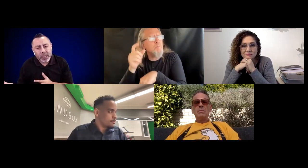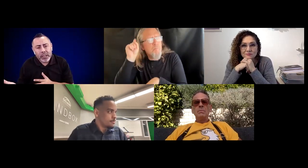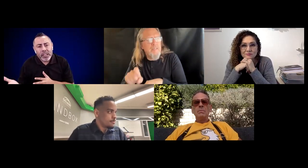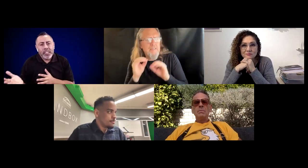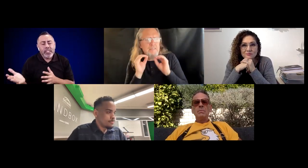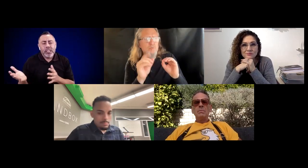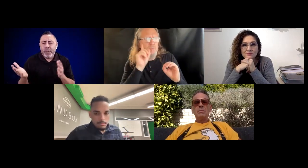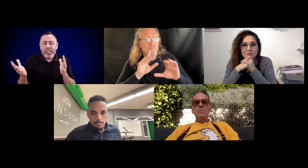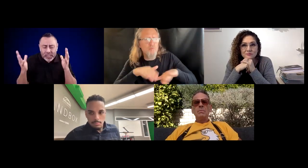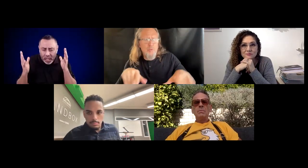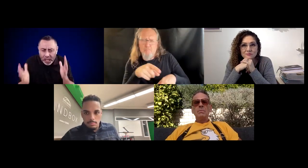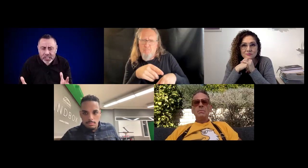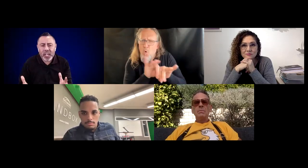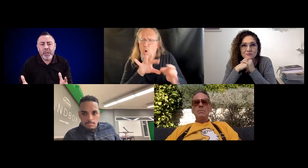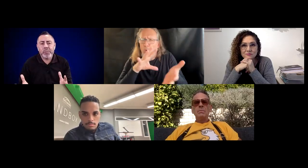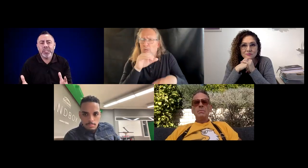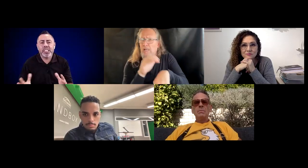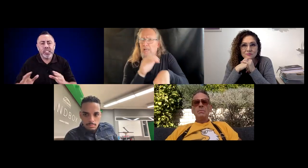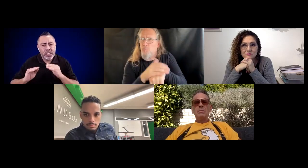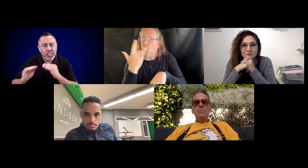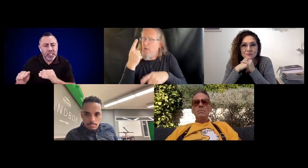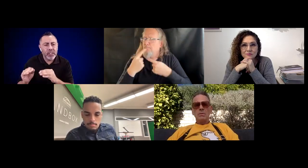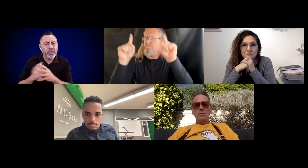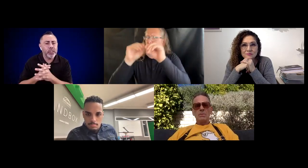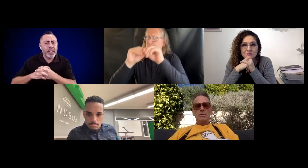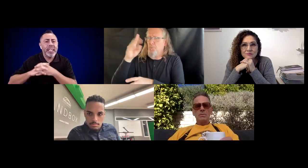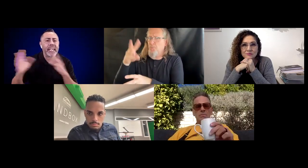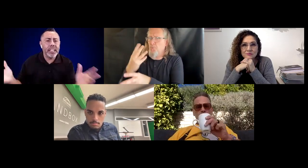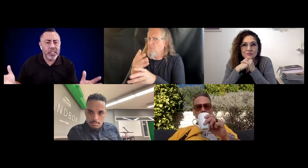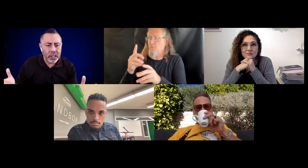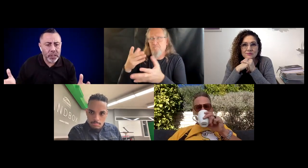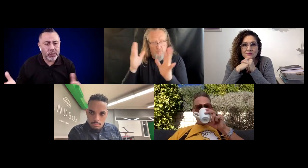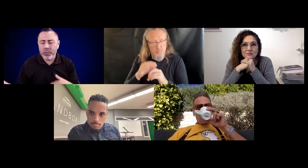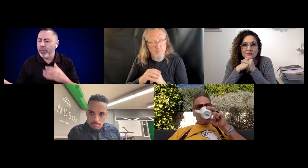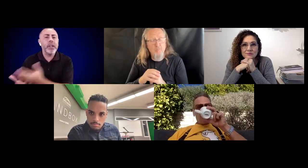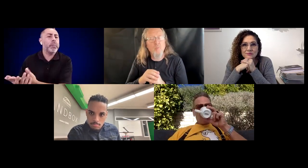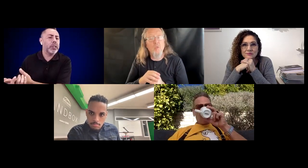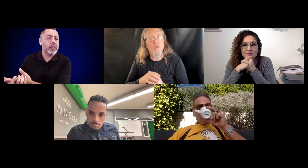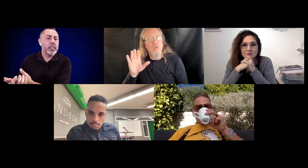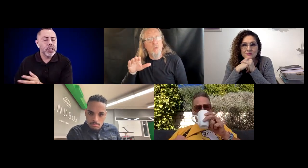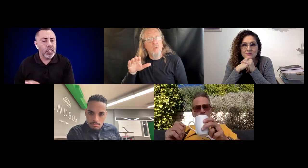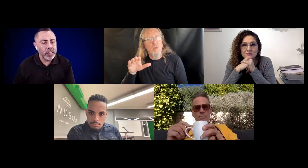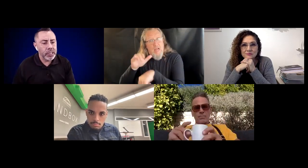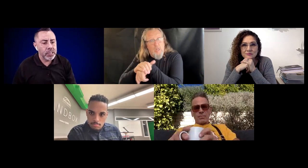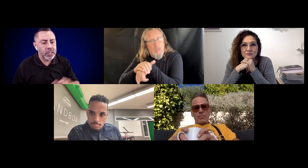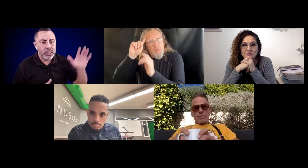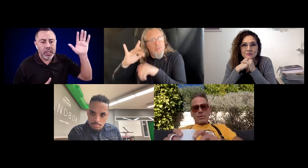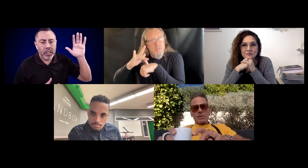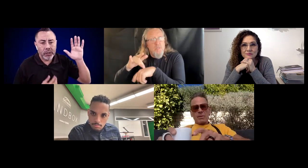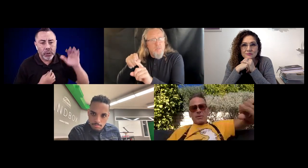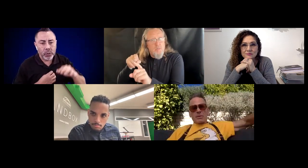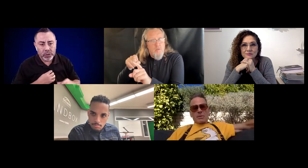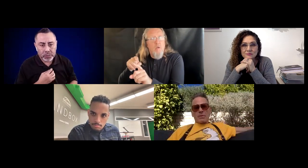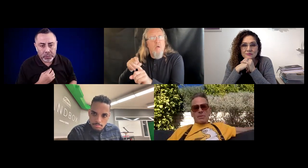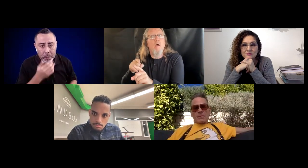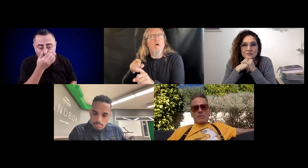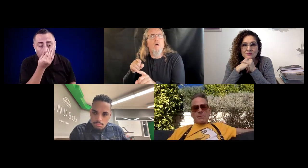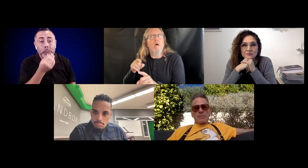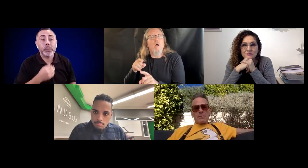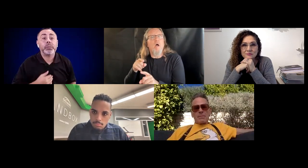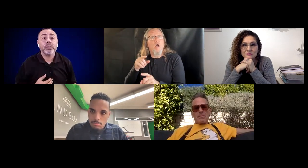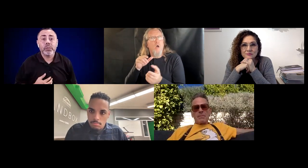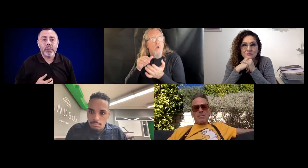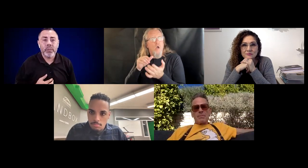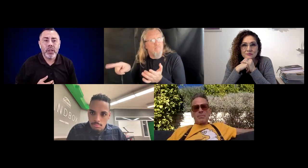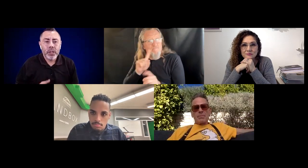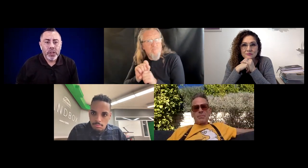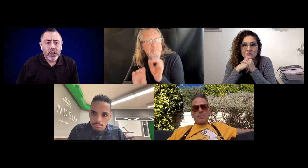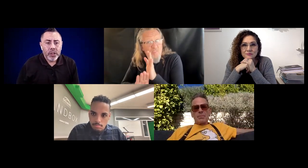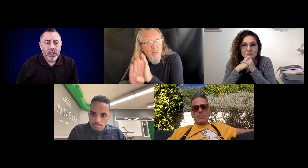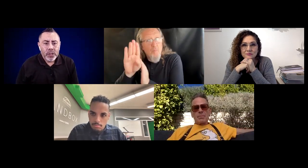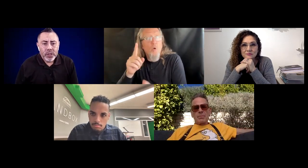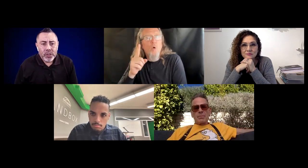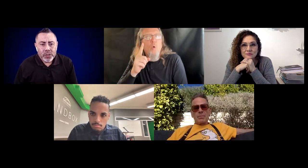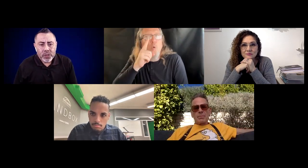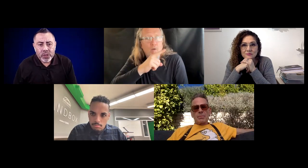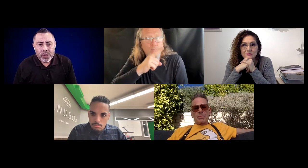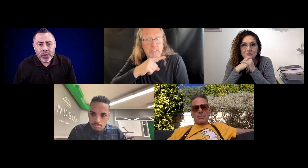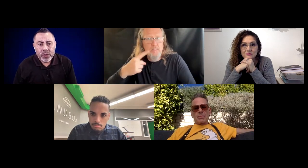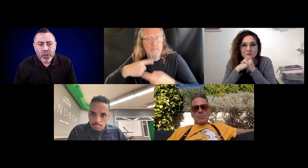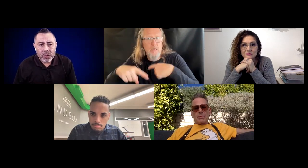English. They felt it was very important to learn English to succeed in the hearing world